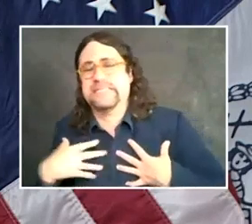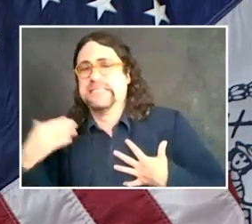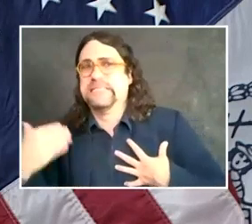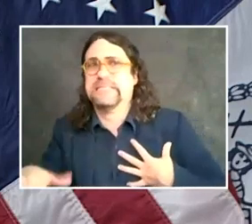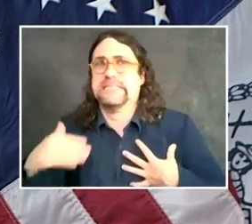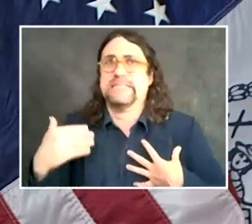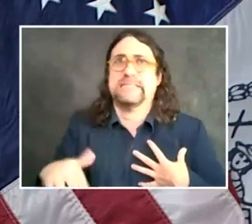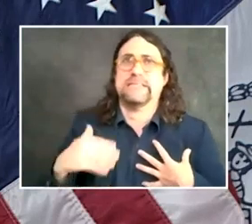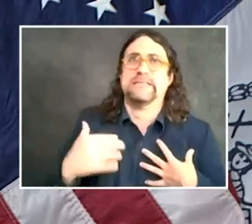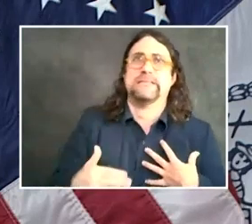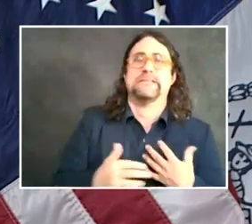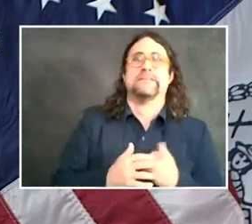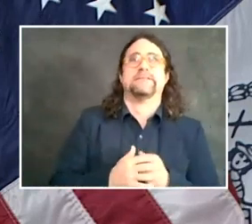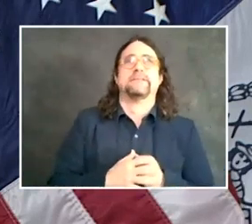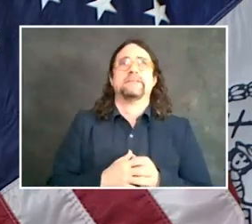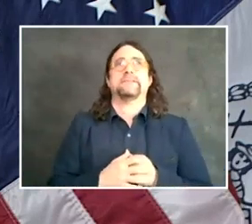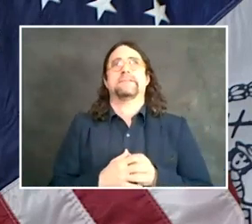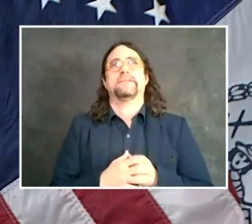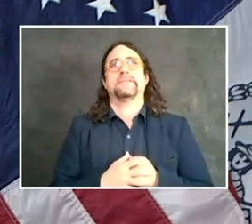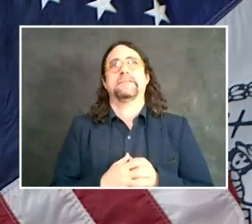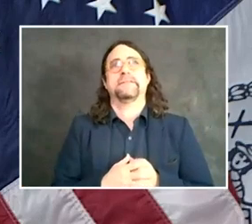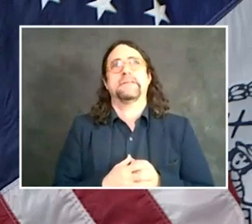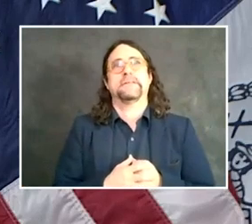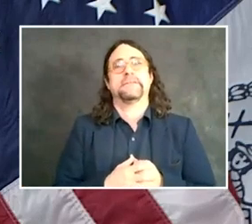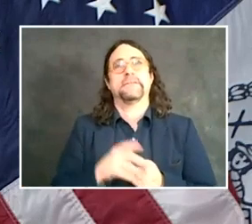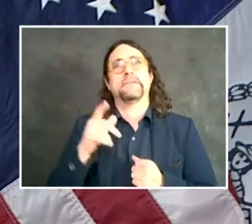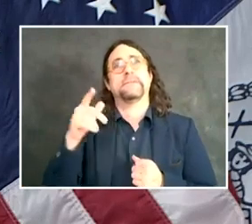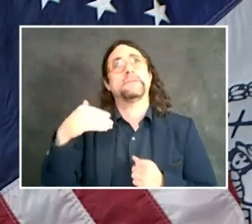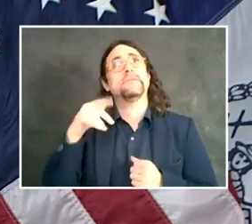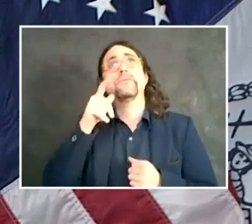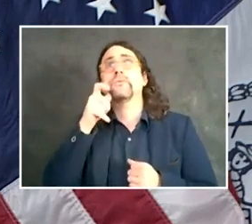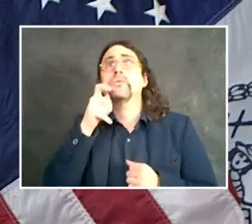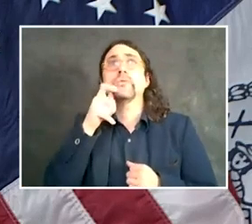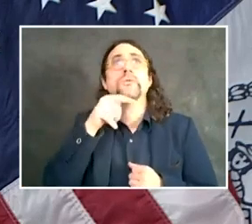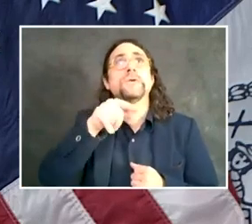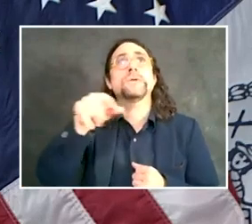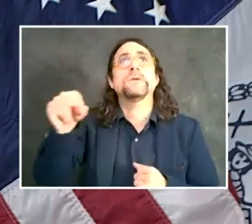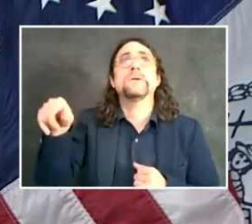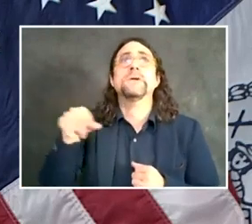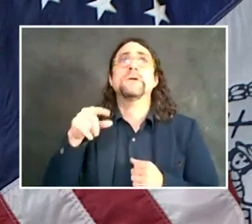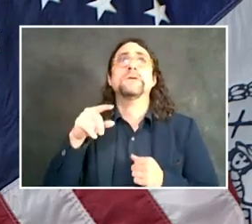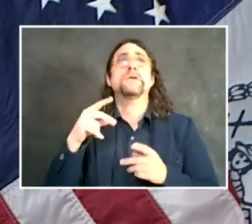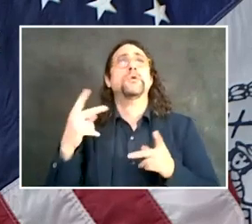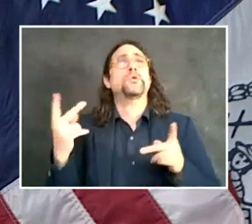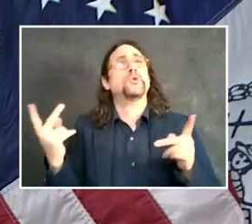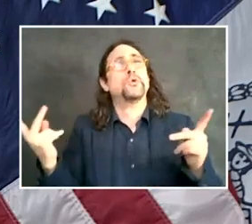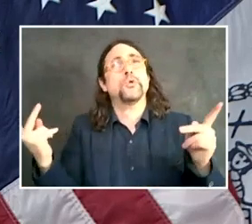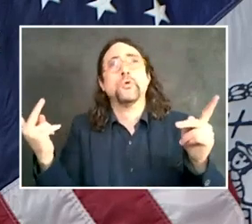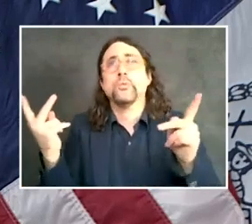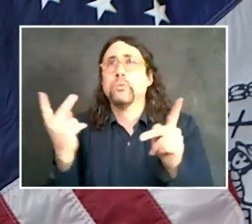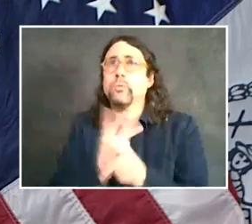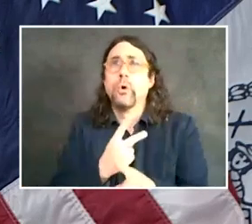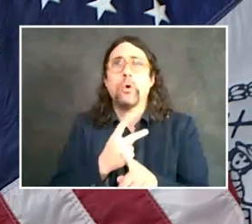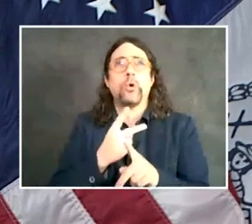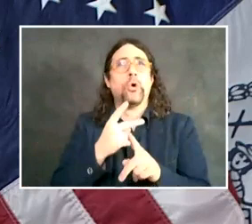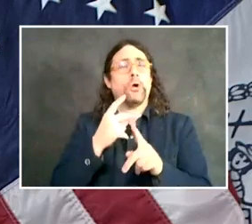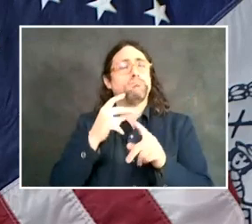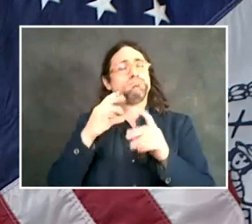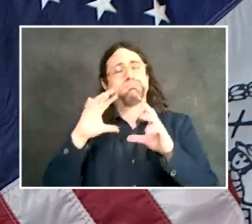FOCUS ON THEM A LOT. THINK ABOUT WHO IS GOING THROUGH THE MOST IN THESE FEW